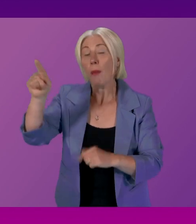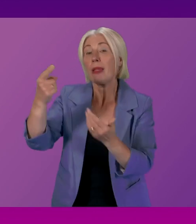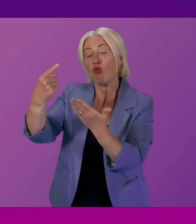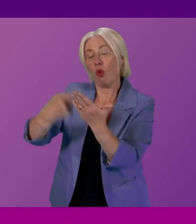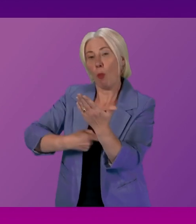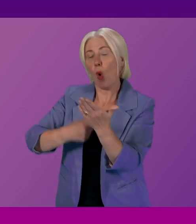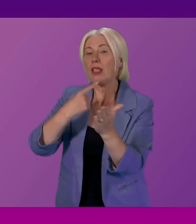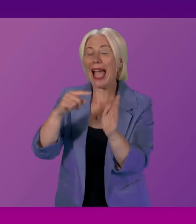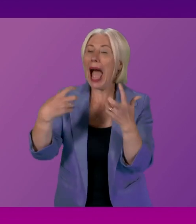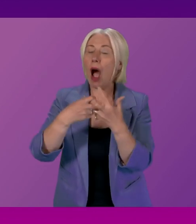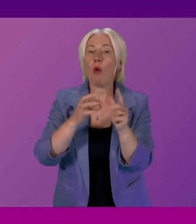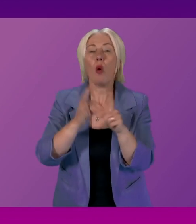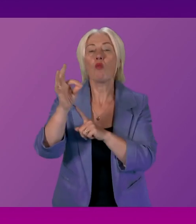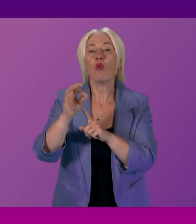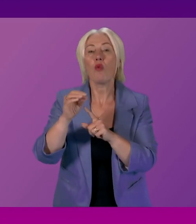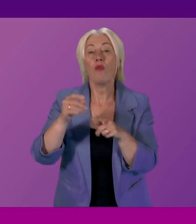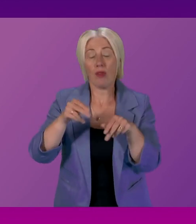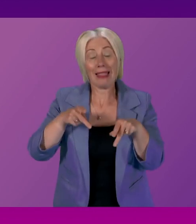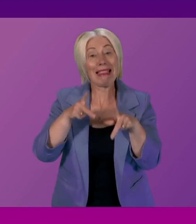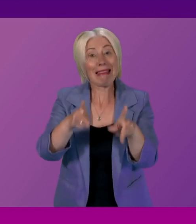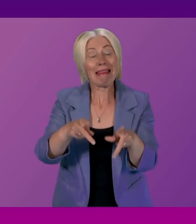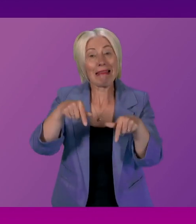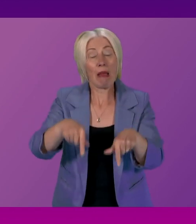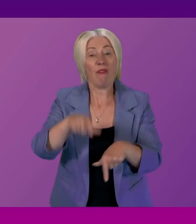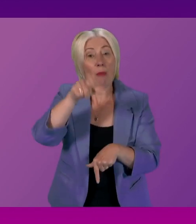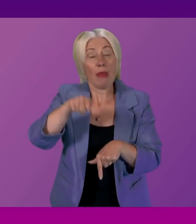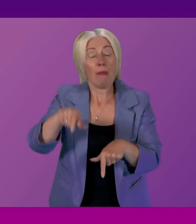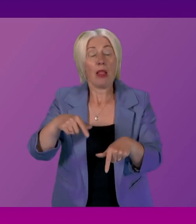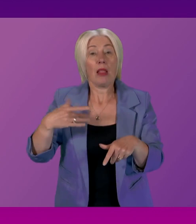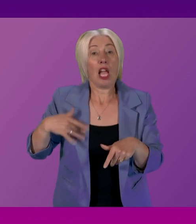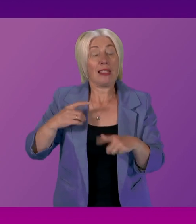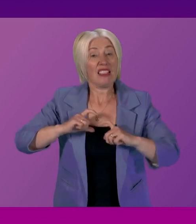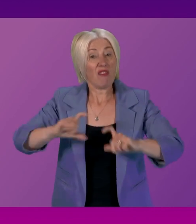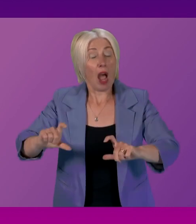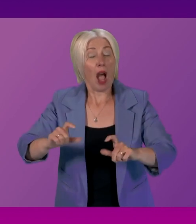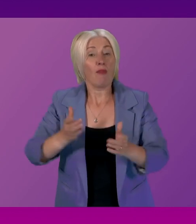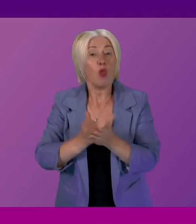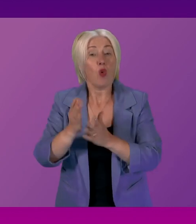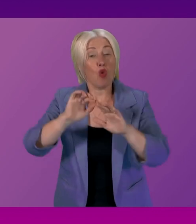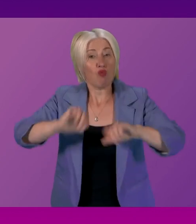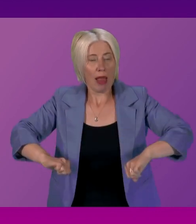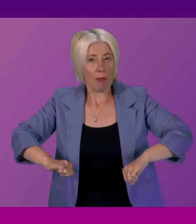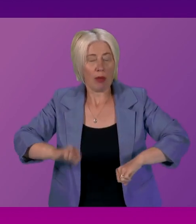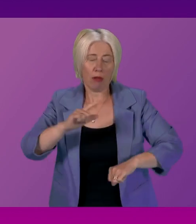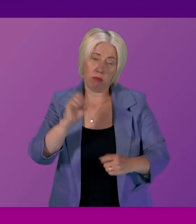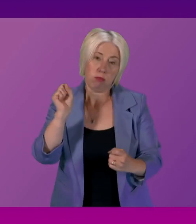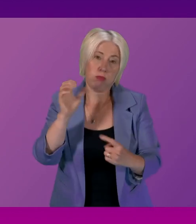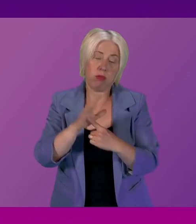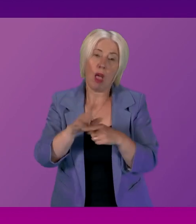how we can improve the justice system, particularly for victims and survivors of rape, while also—this is crucial—protecting the rights of the accused.